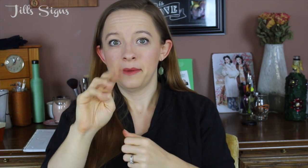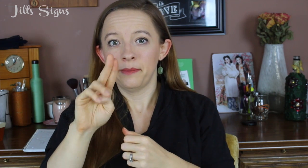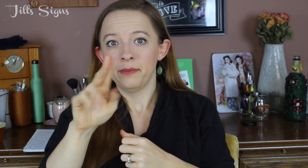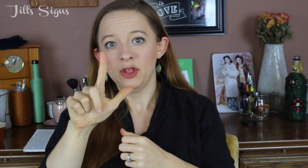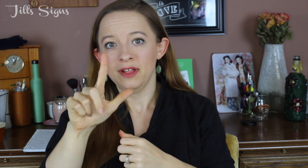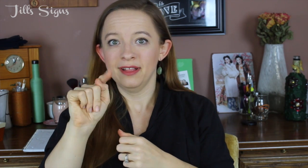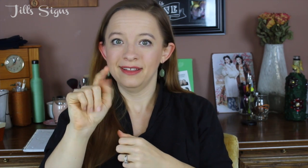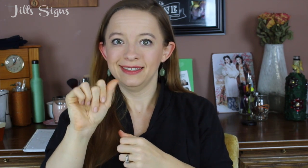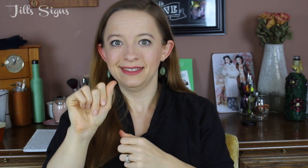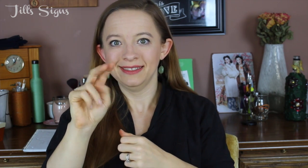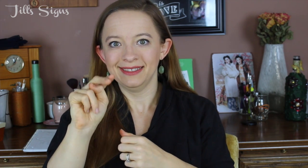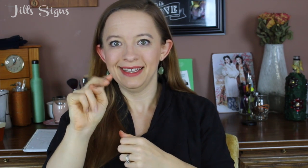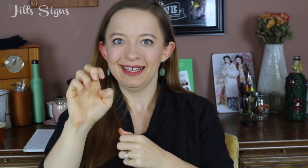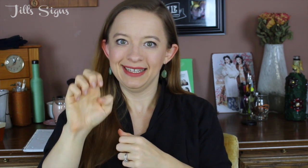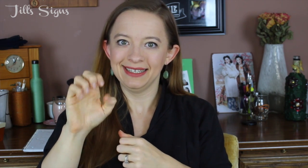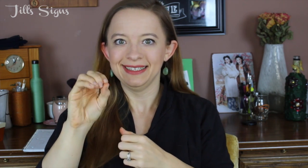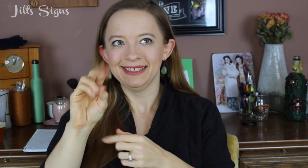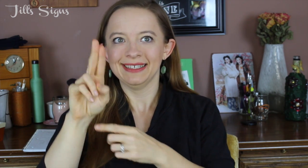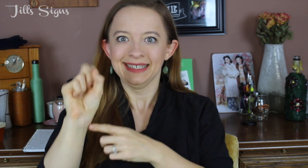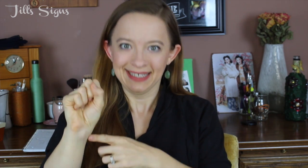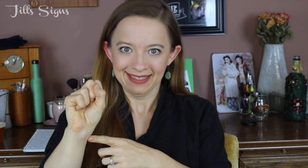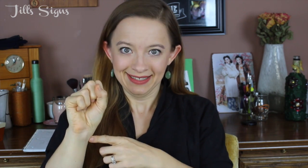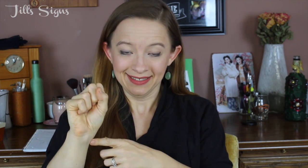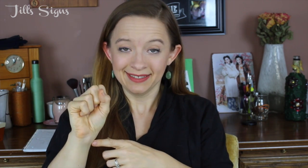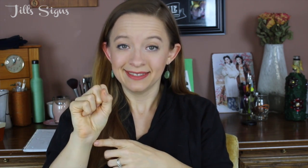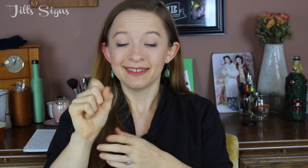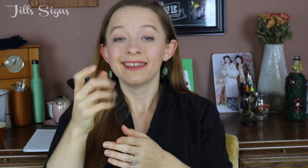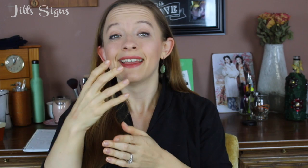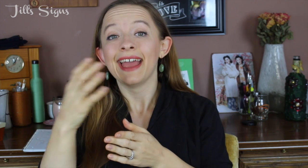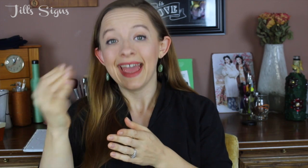simultaneous